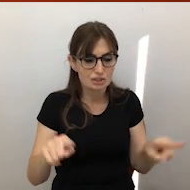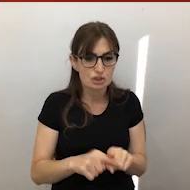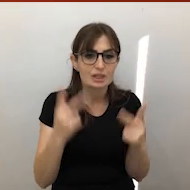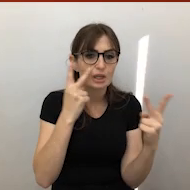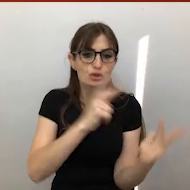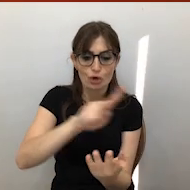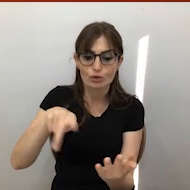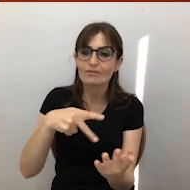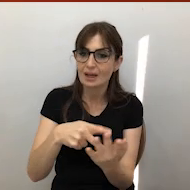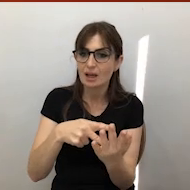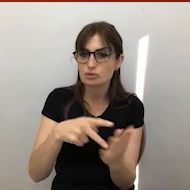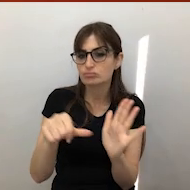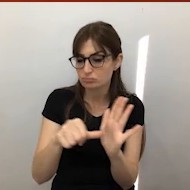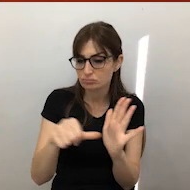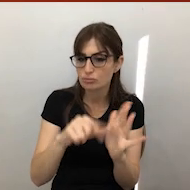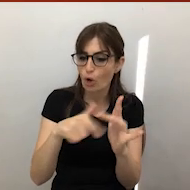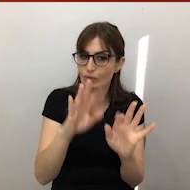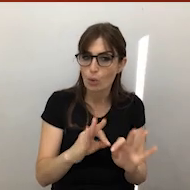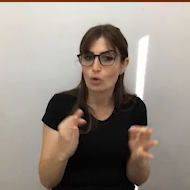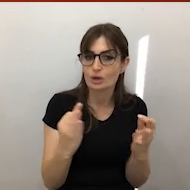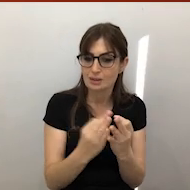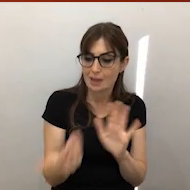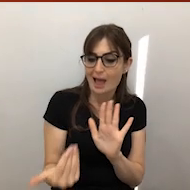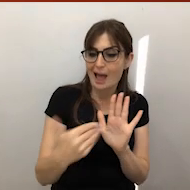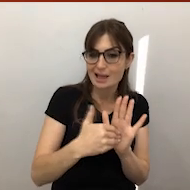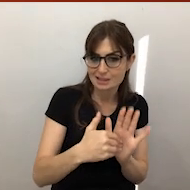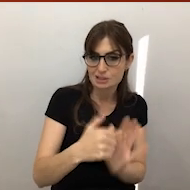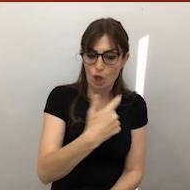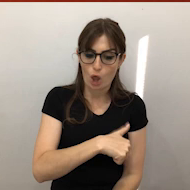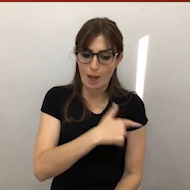of the financial position of the organisation and its assets, liabilities,